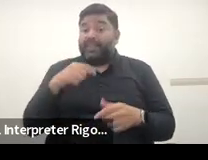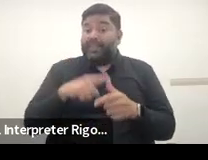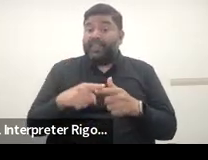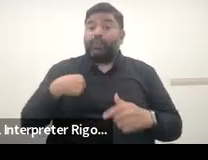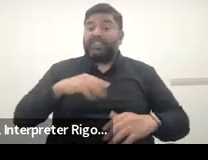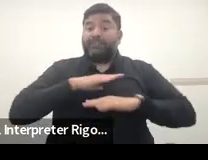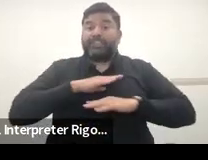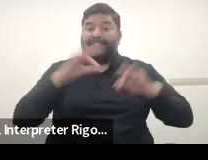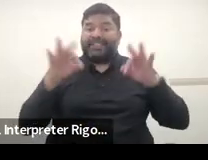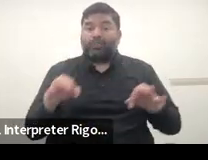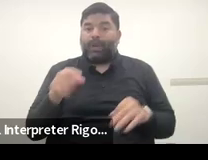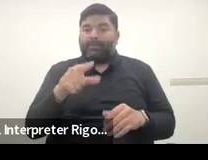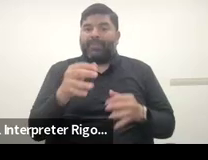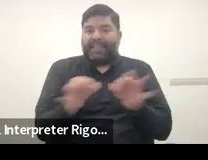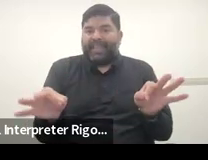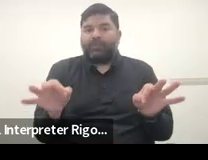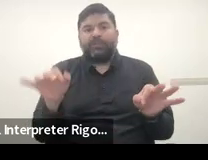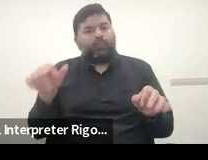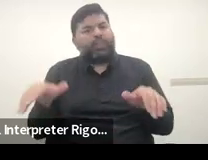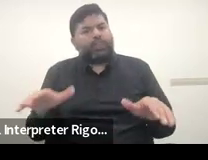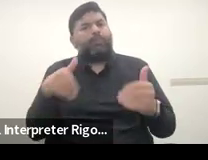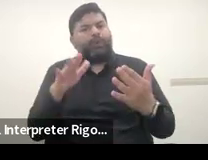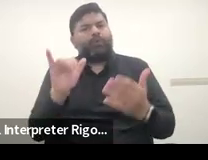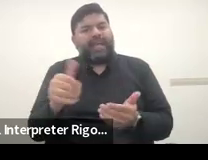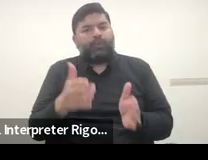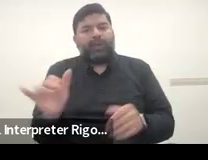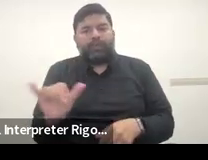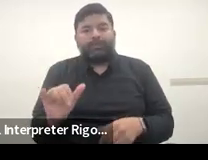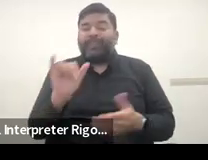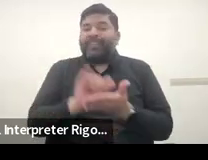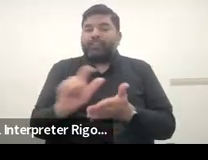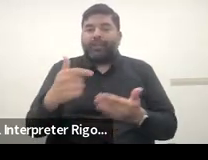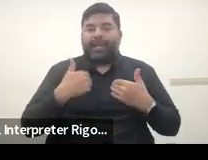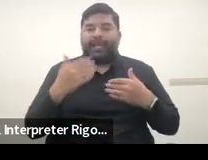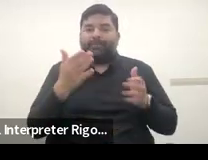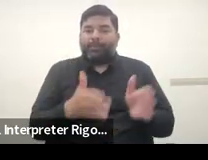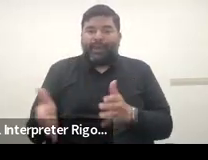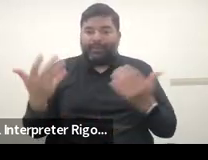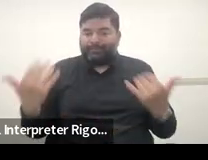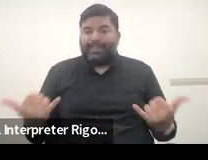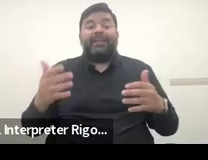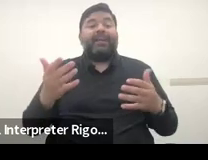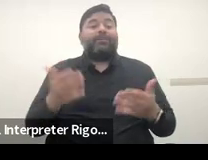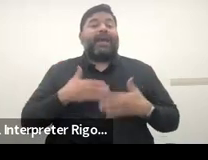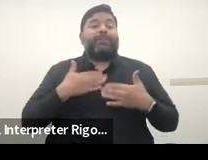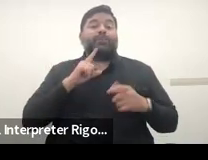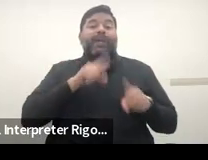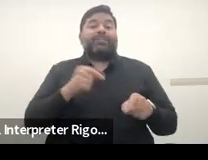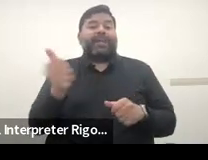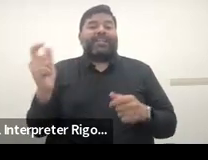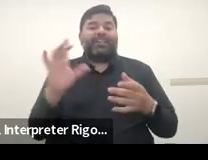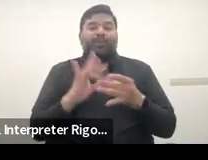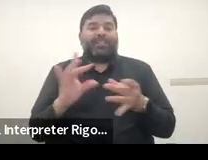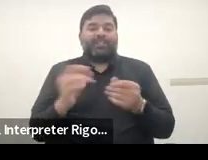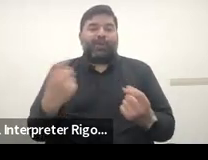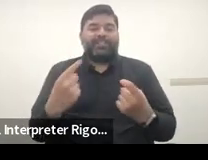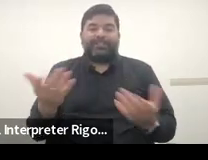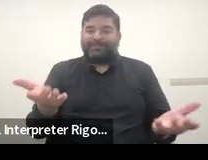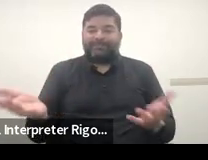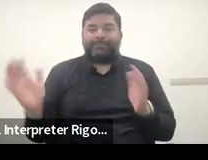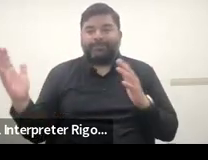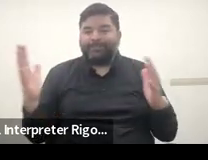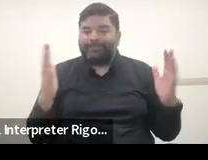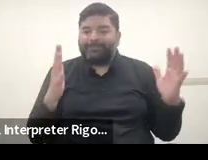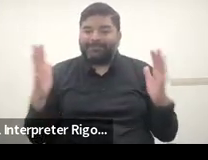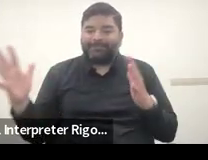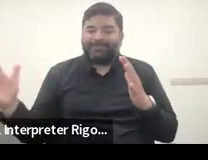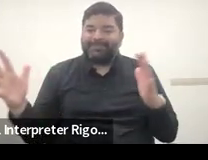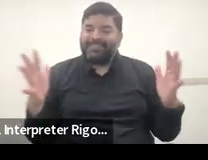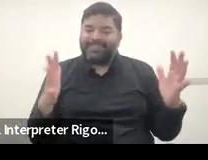the language. So that's all that I had prepared for you and I'm happy to take any remaining questions.